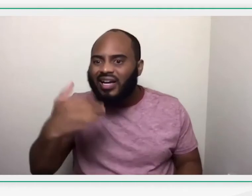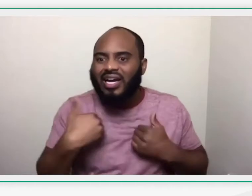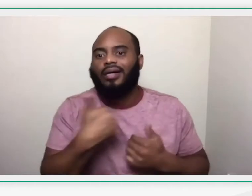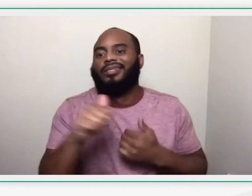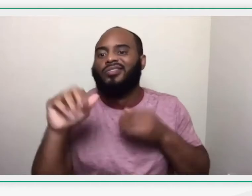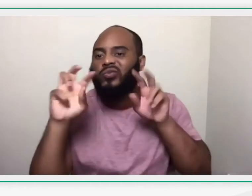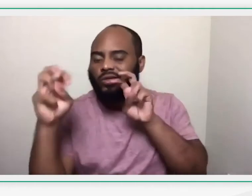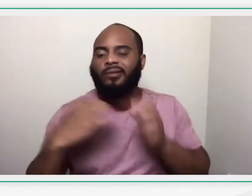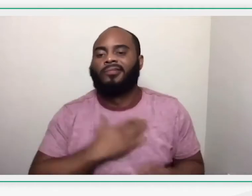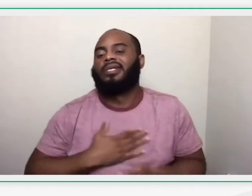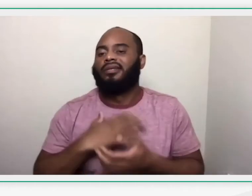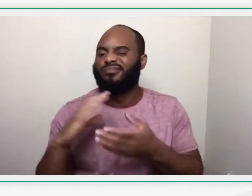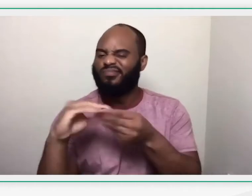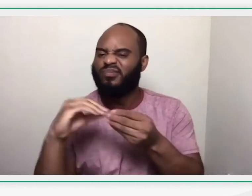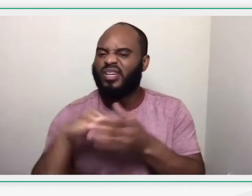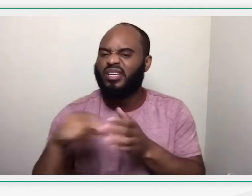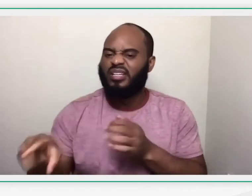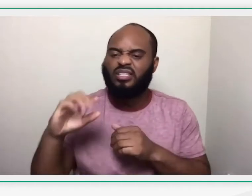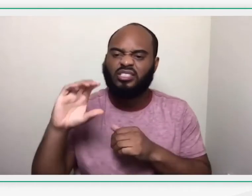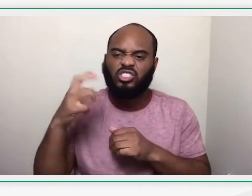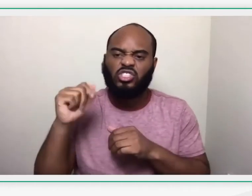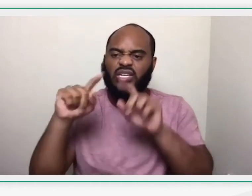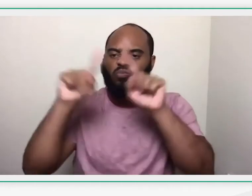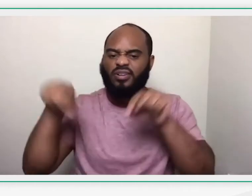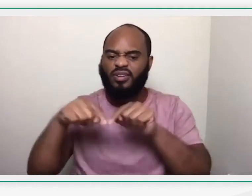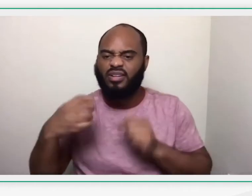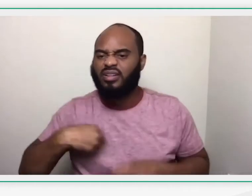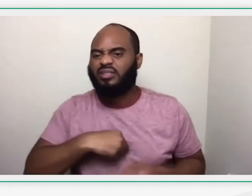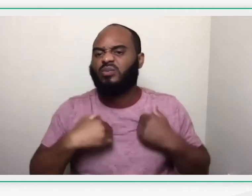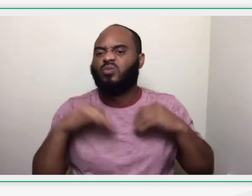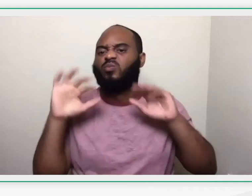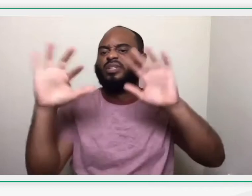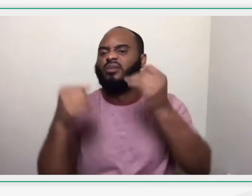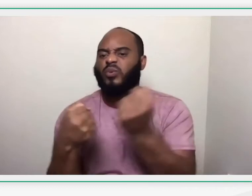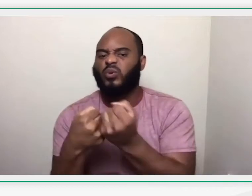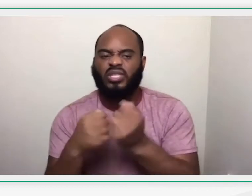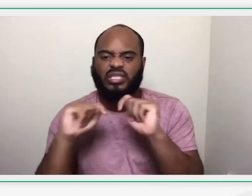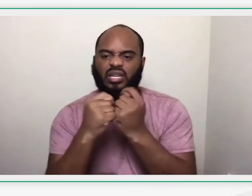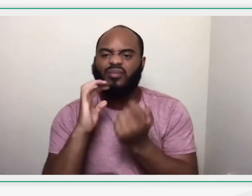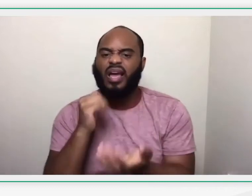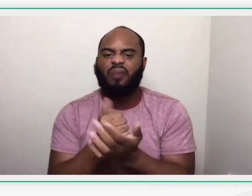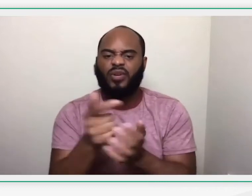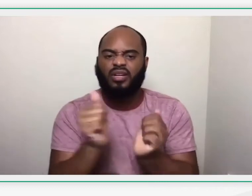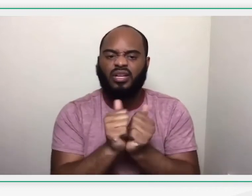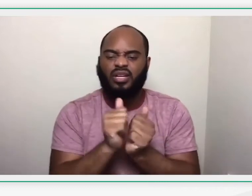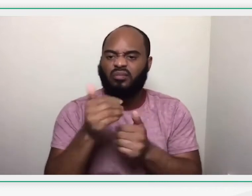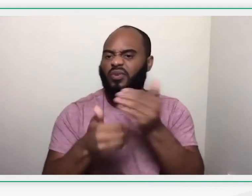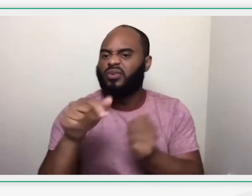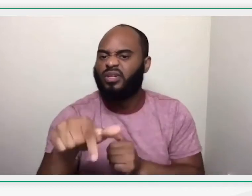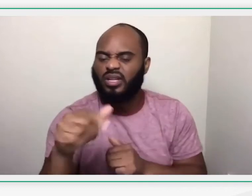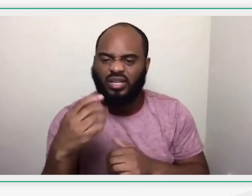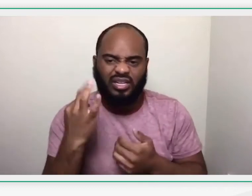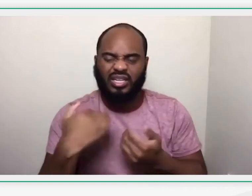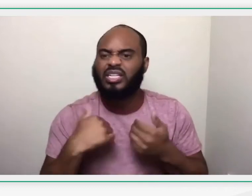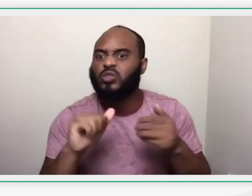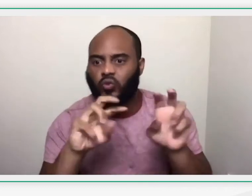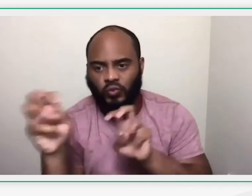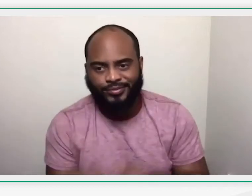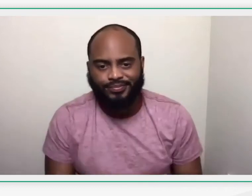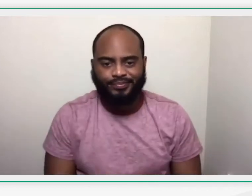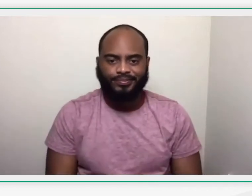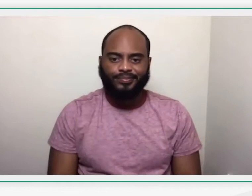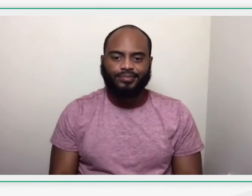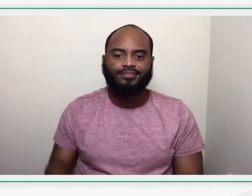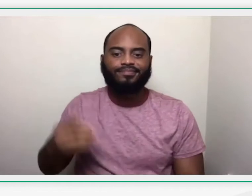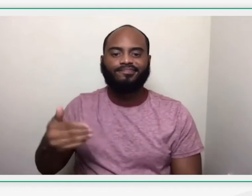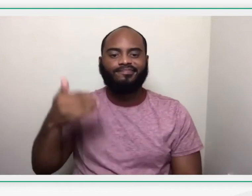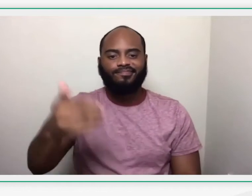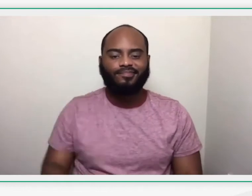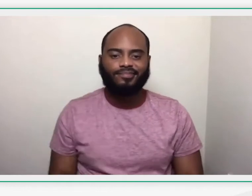And if you experience any issues, please go ahead and type your questions into the chat box. We have a wonderful team here behind the scenes to provide you support with any issues you might experience.